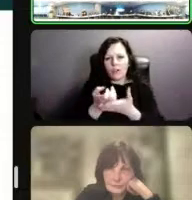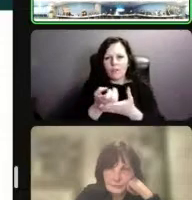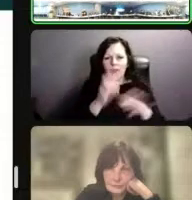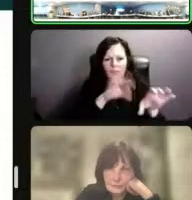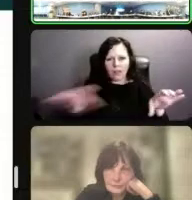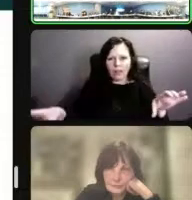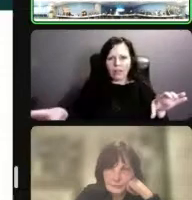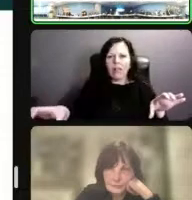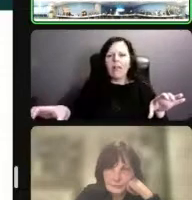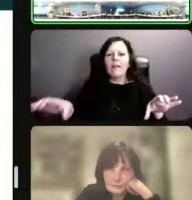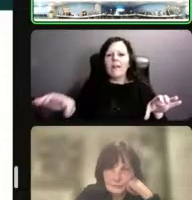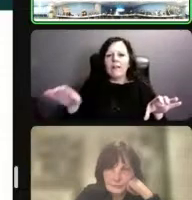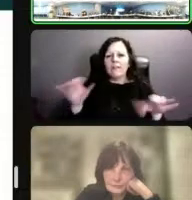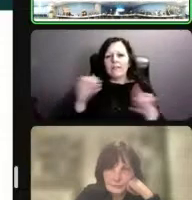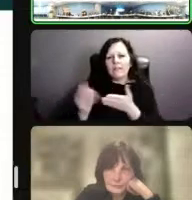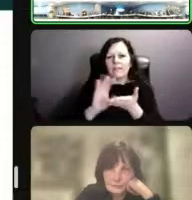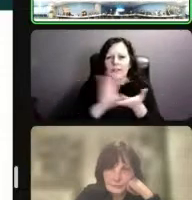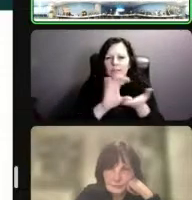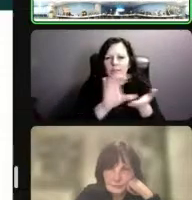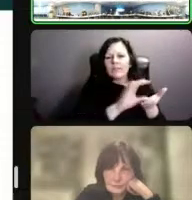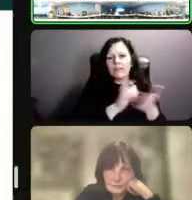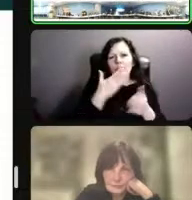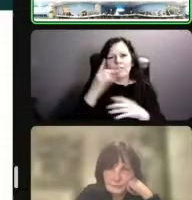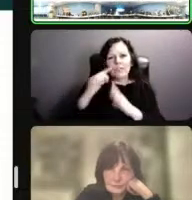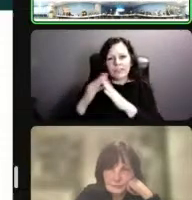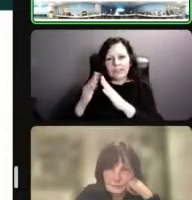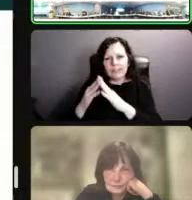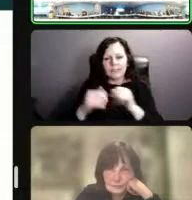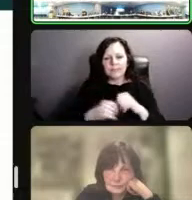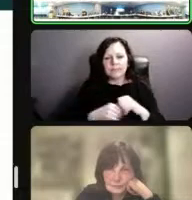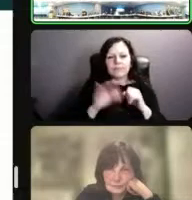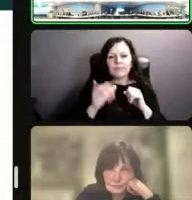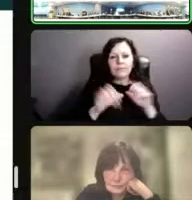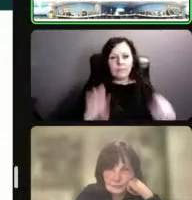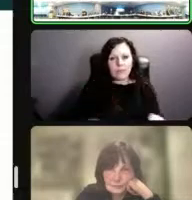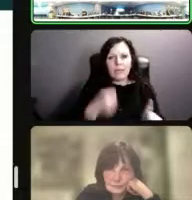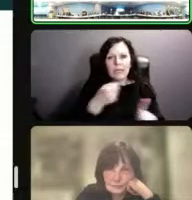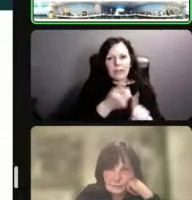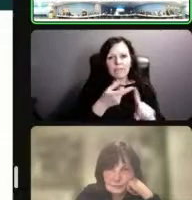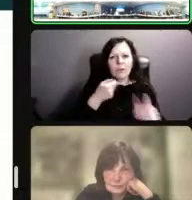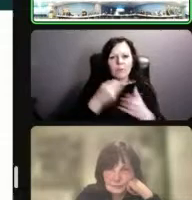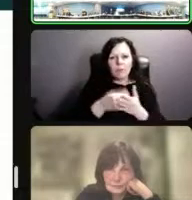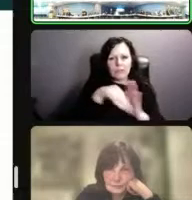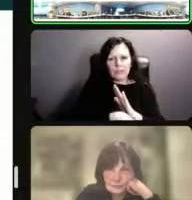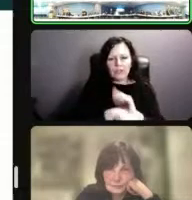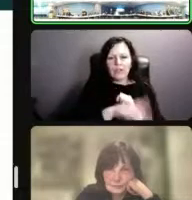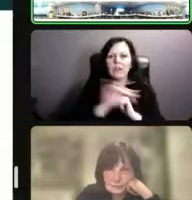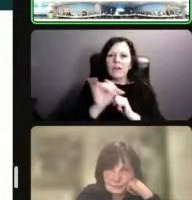GROW AGAIN AND GW AND DIVEIFY OUR ECONOMIC BAS